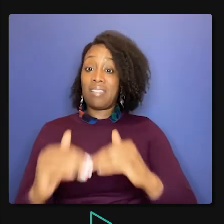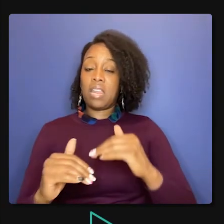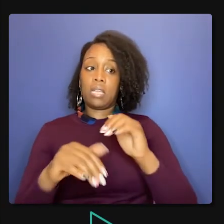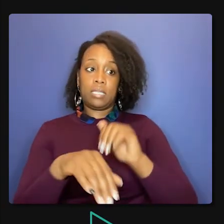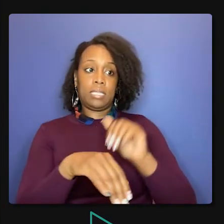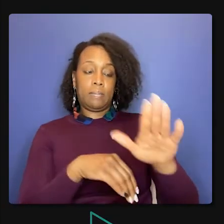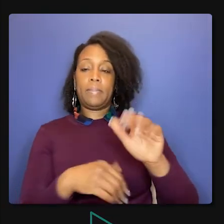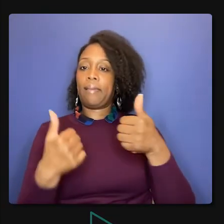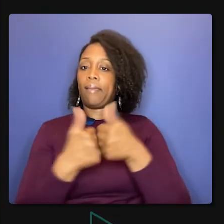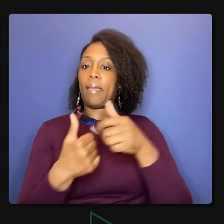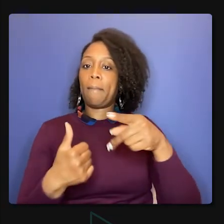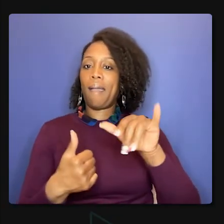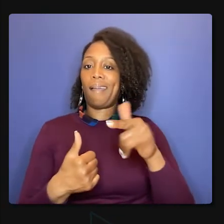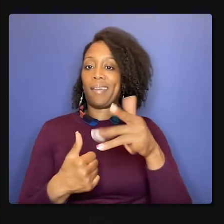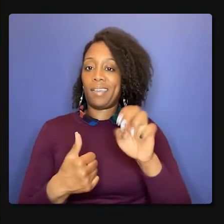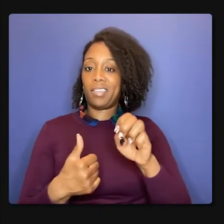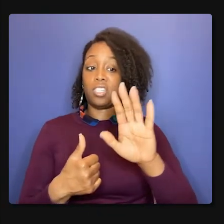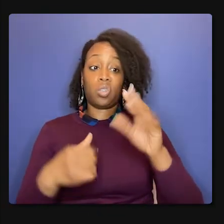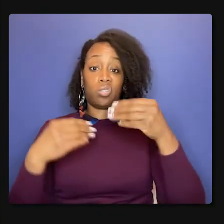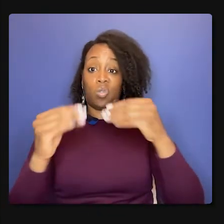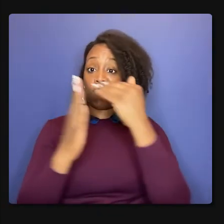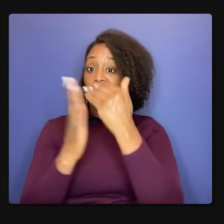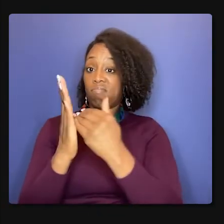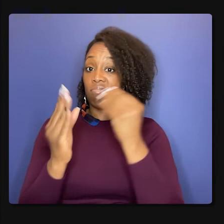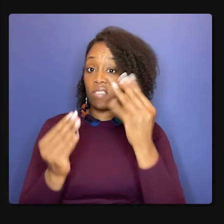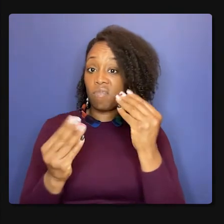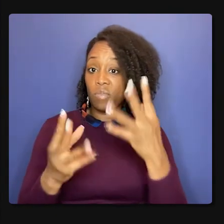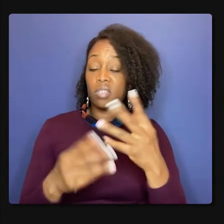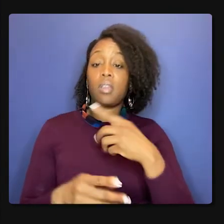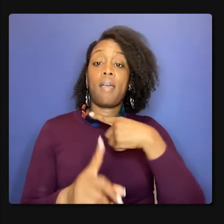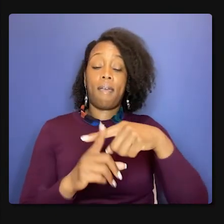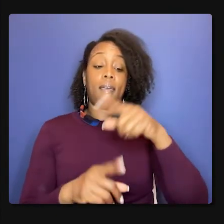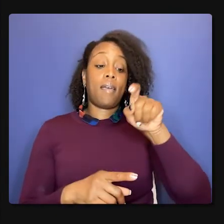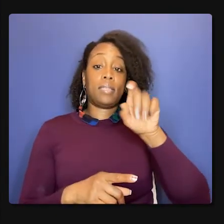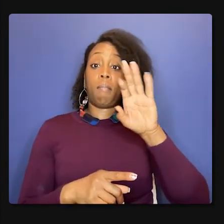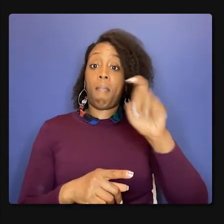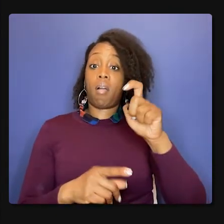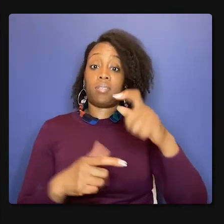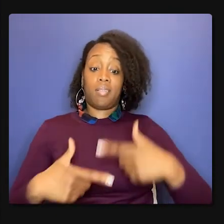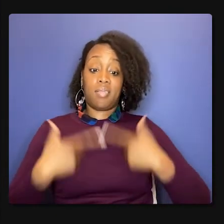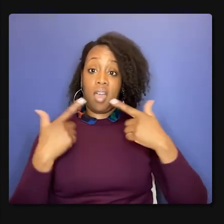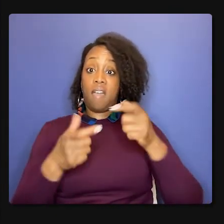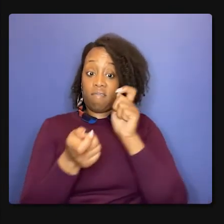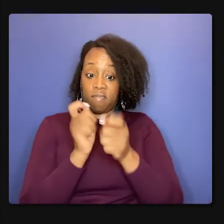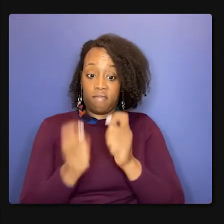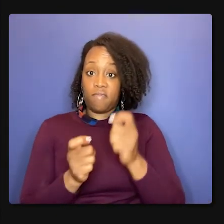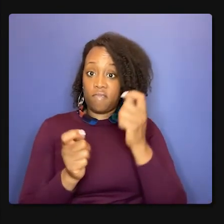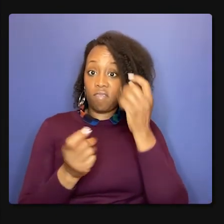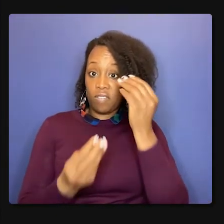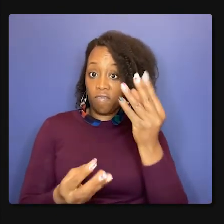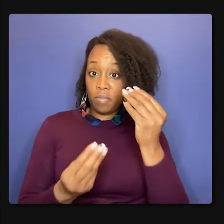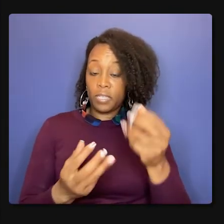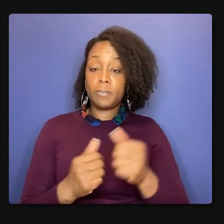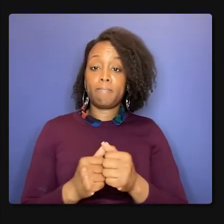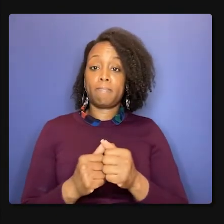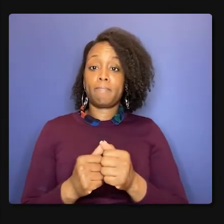Next, you'll need to submit your game packages, your store listing information and Xbox Live configuration information.